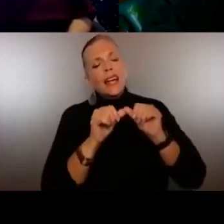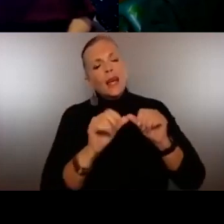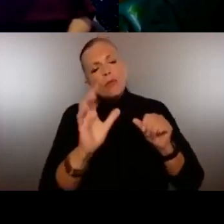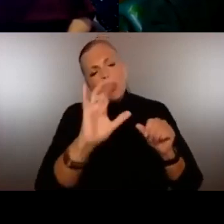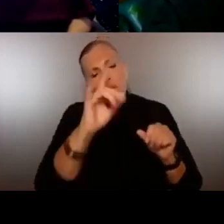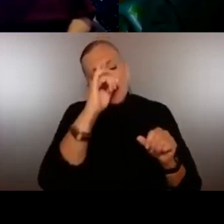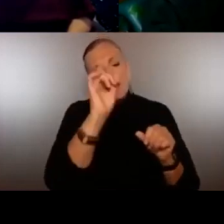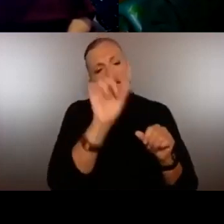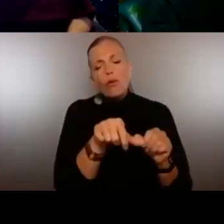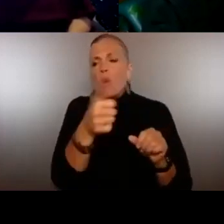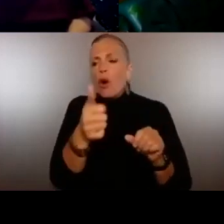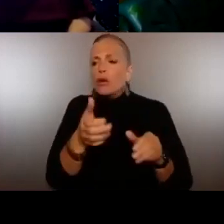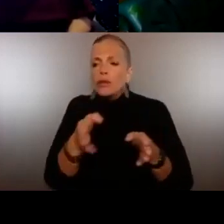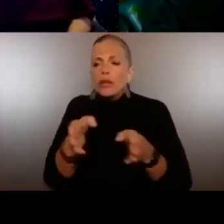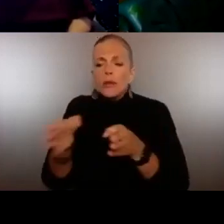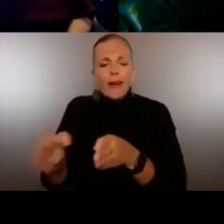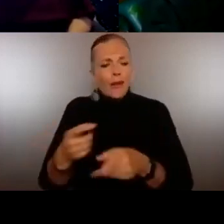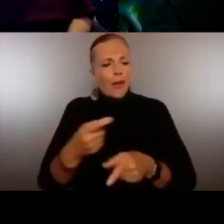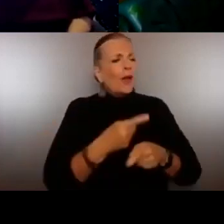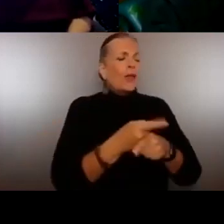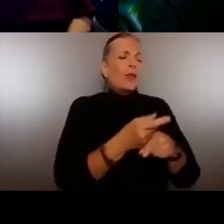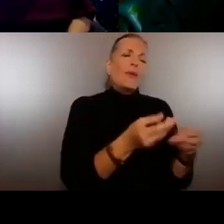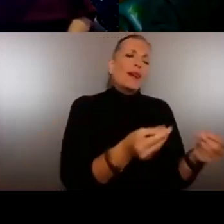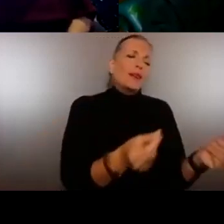The regular solution probably won't work.